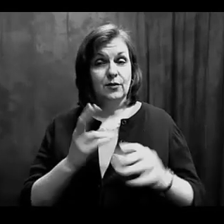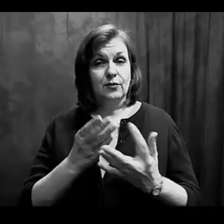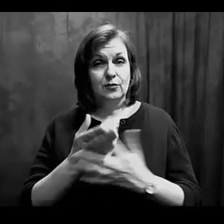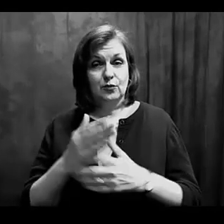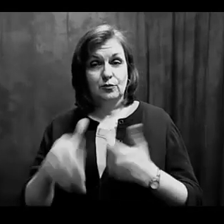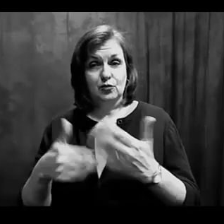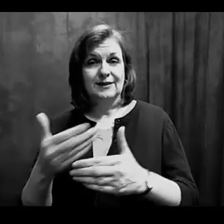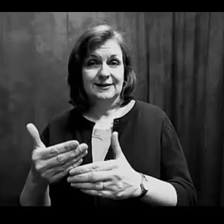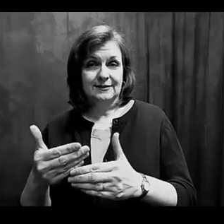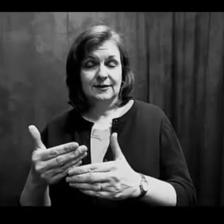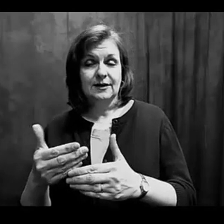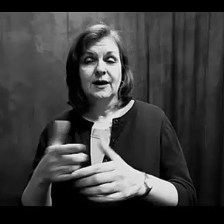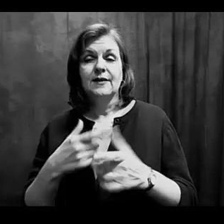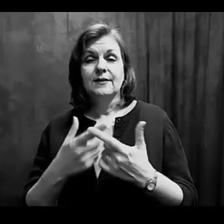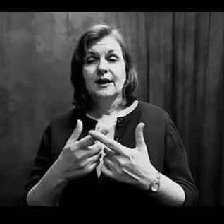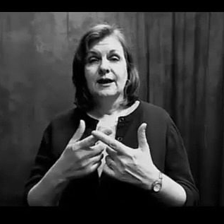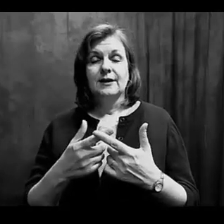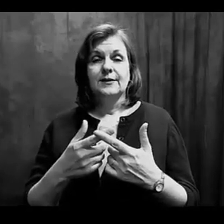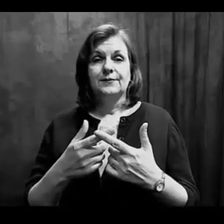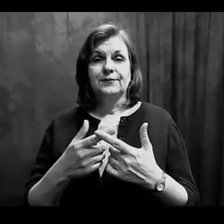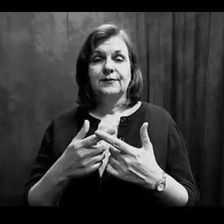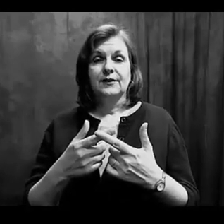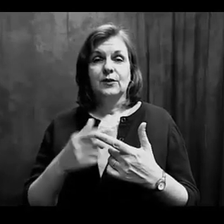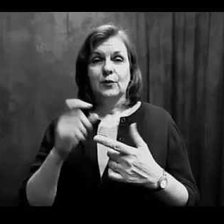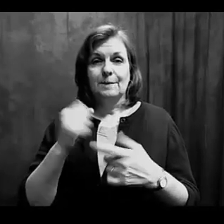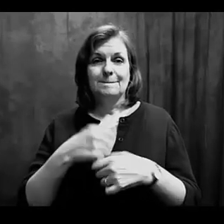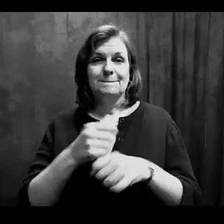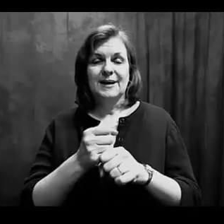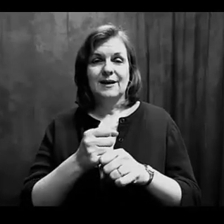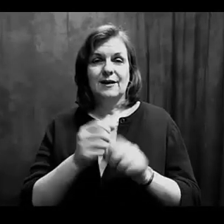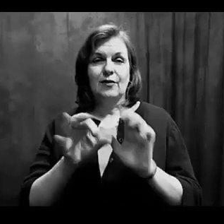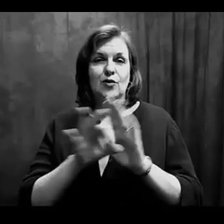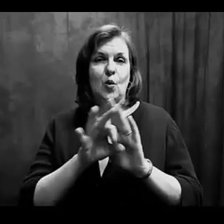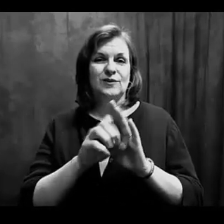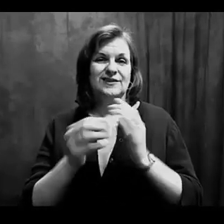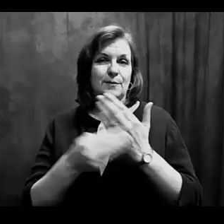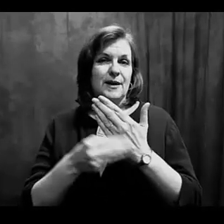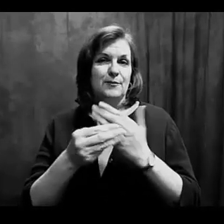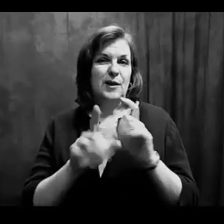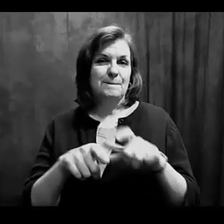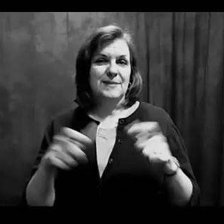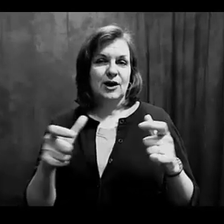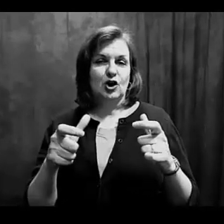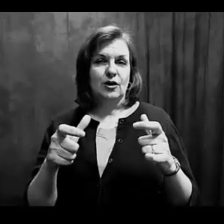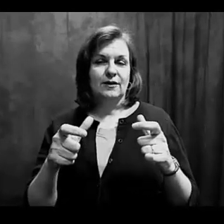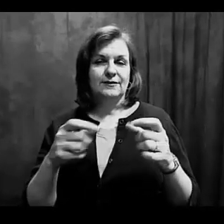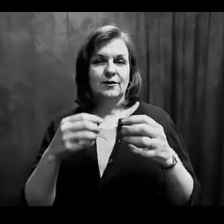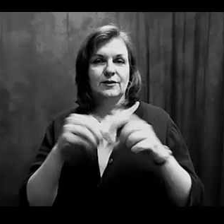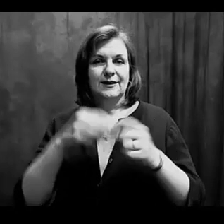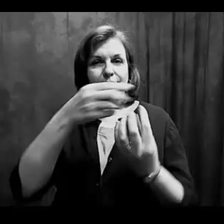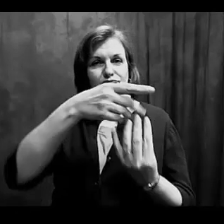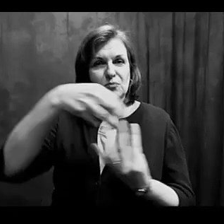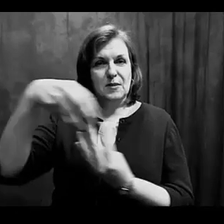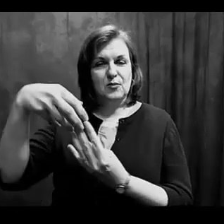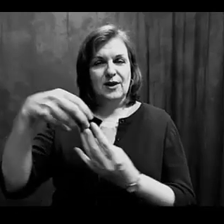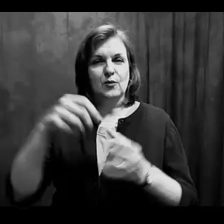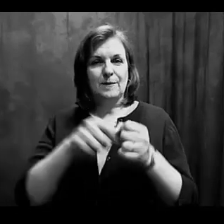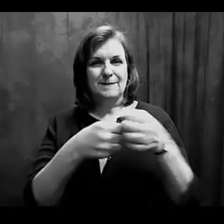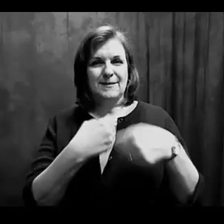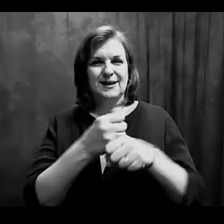through facilitated diffusion we have to make the holes in the cells bigger so we essentially have to make channels